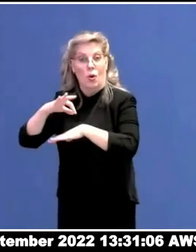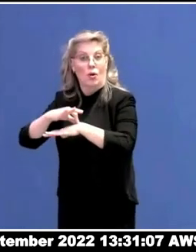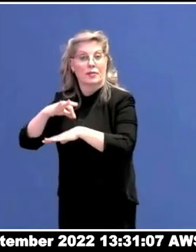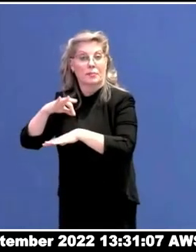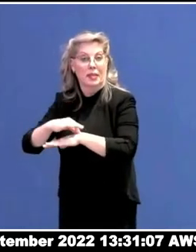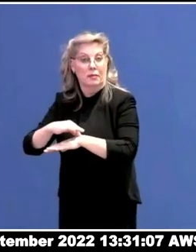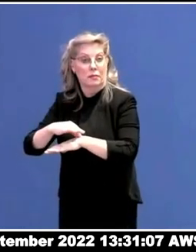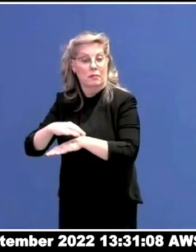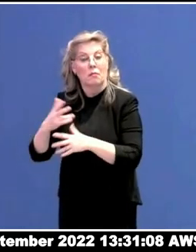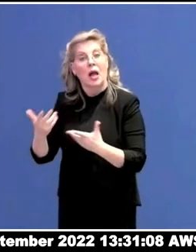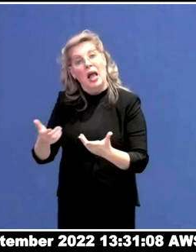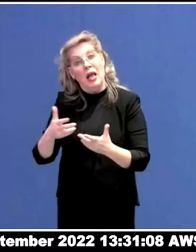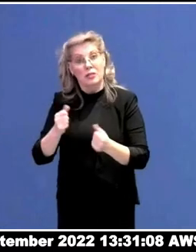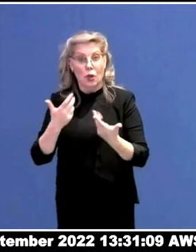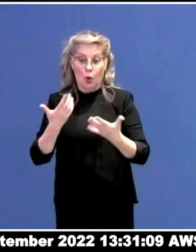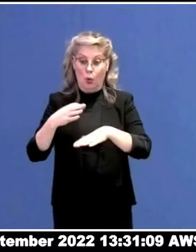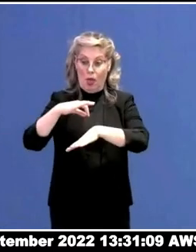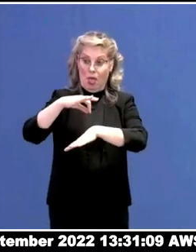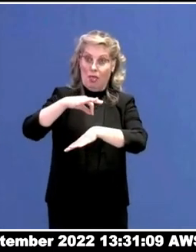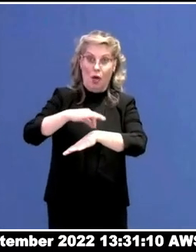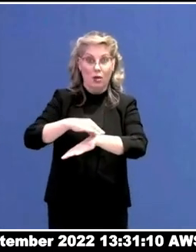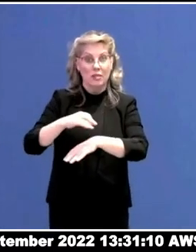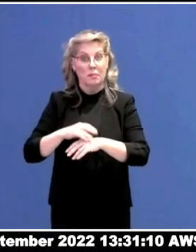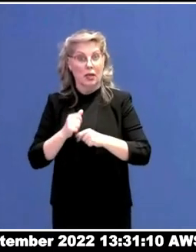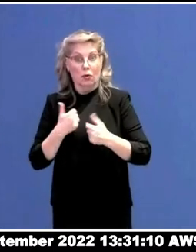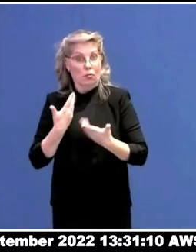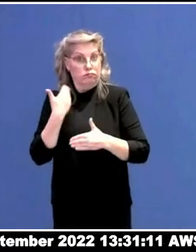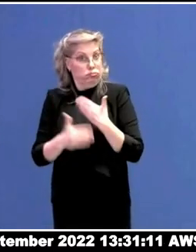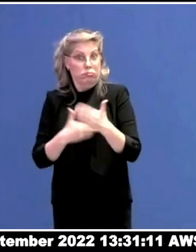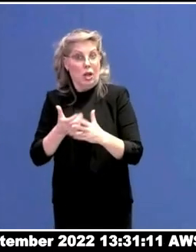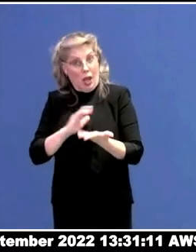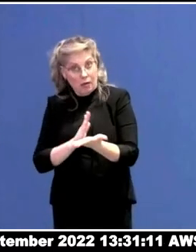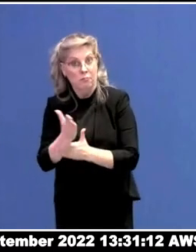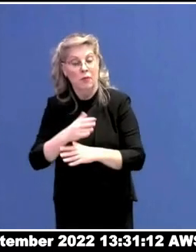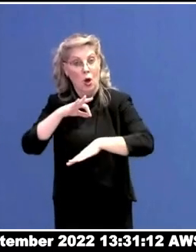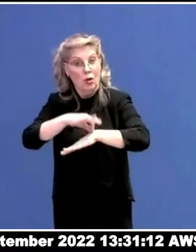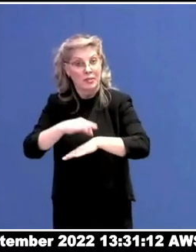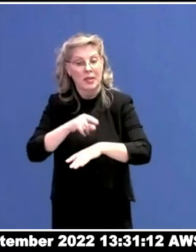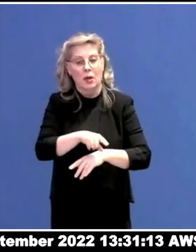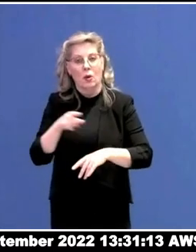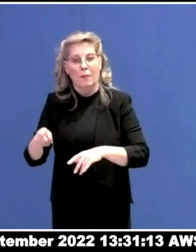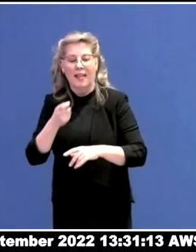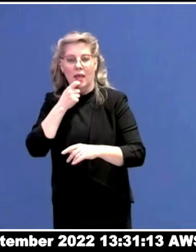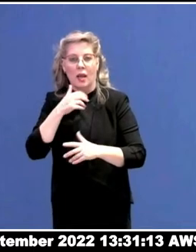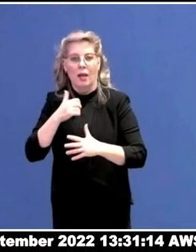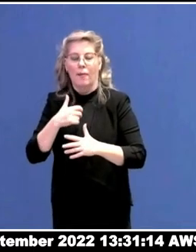the guards for their safety and also because of the militaristic style structure of a